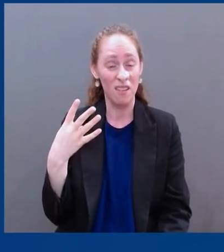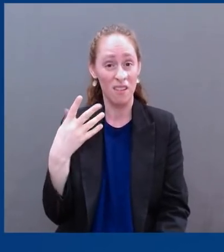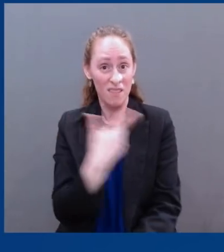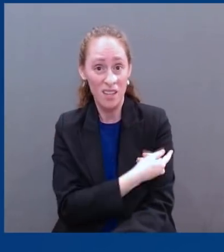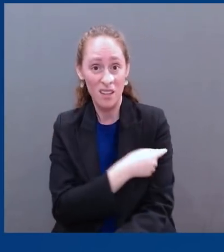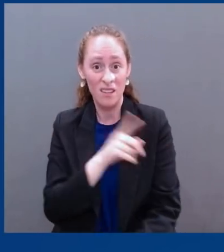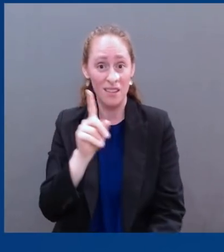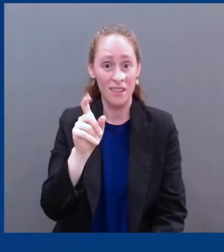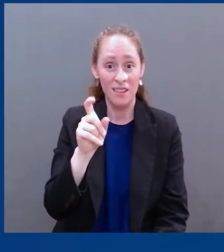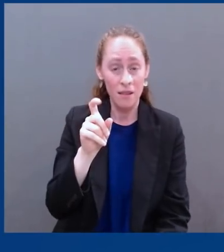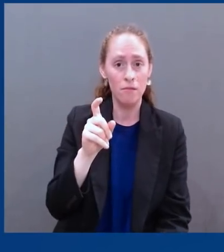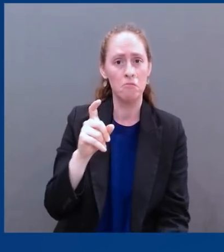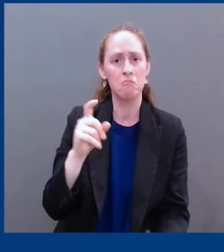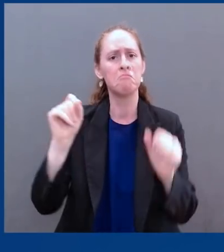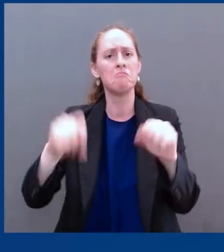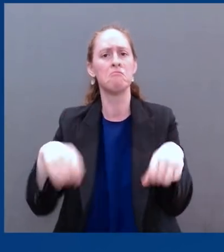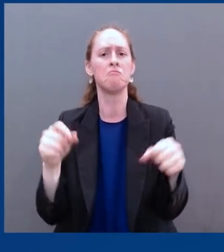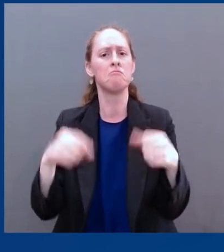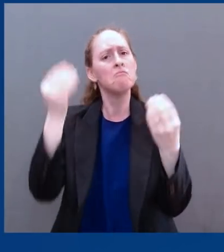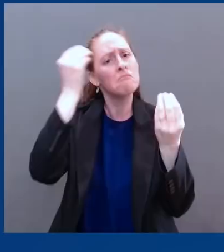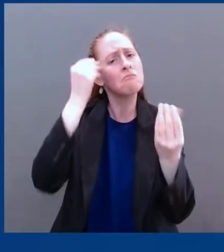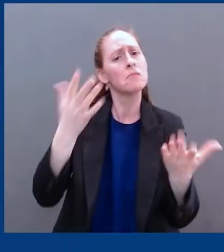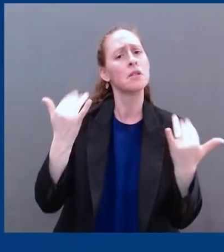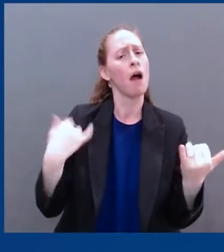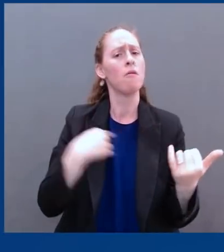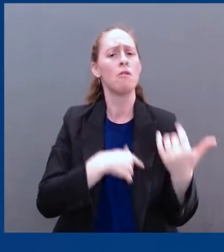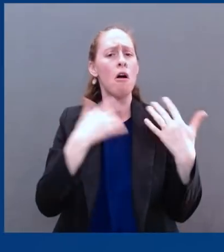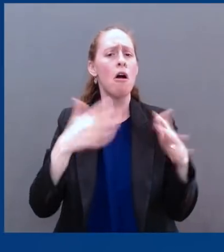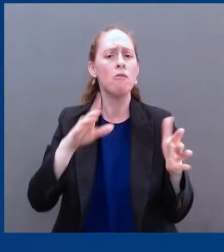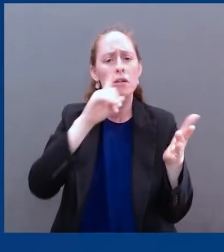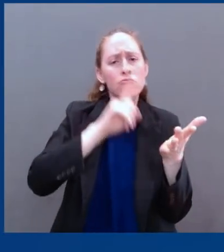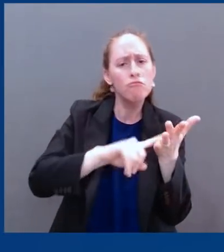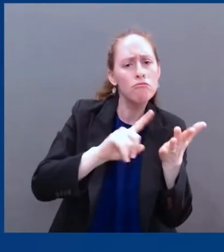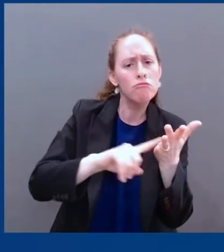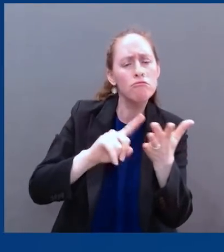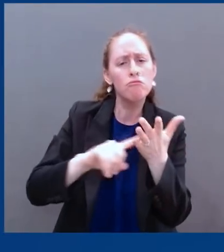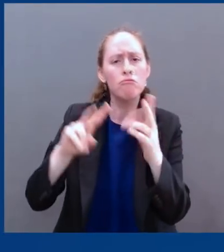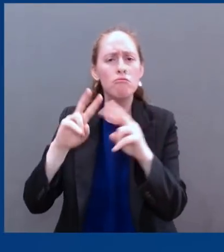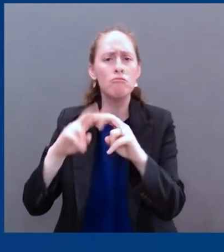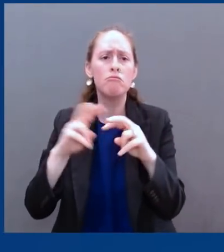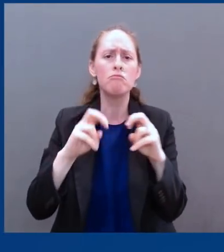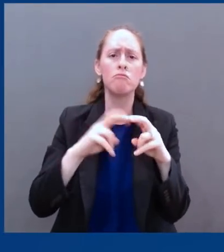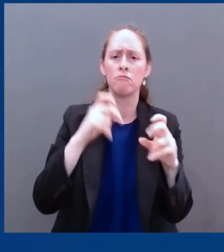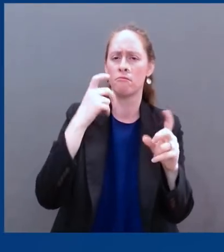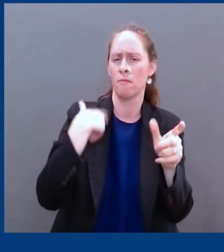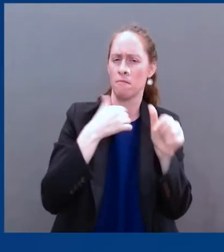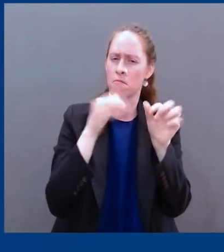and examined from the standpoint of the data. Right now, a fourth shot is recommended for people